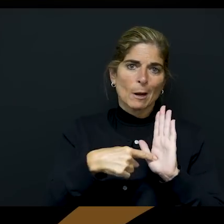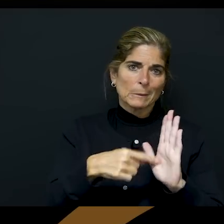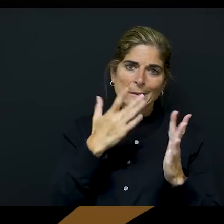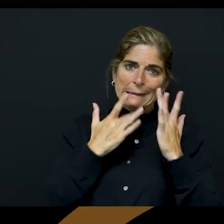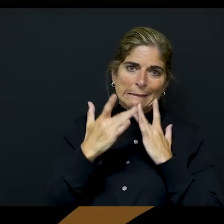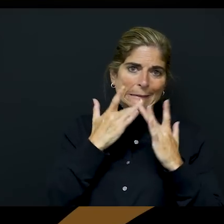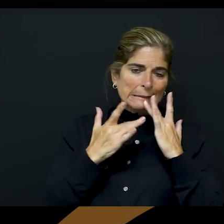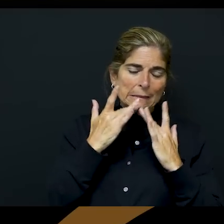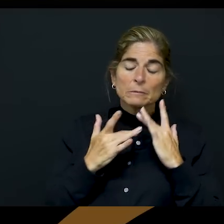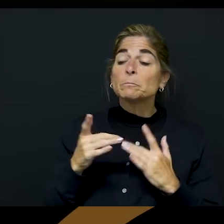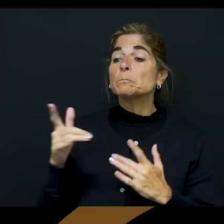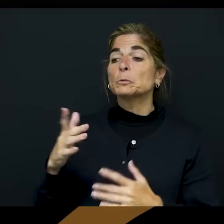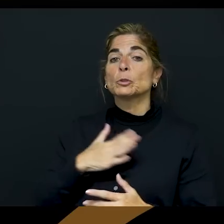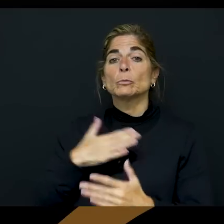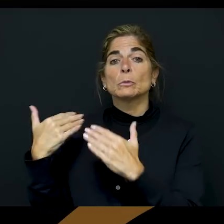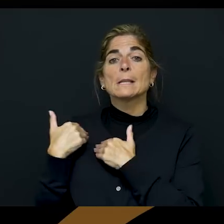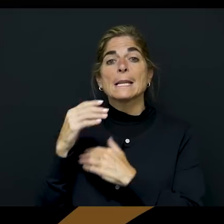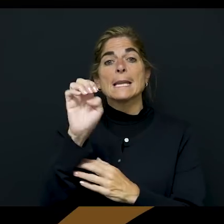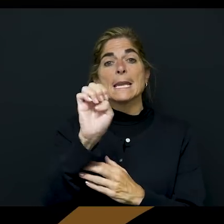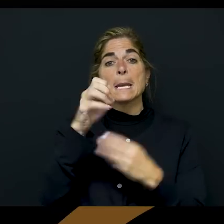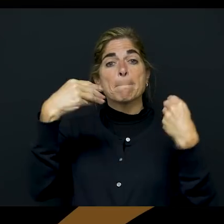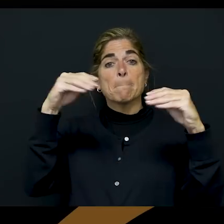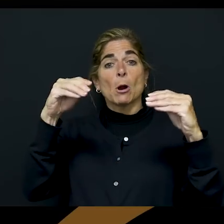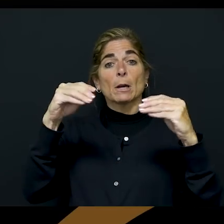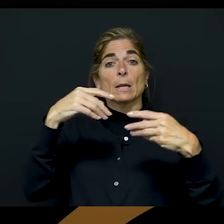And I was tasked to creating an e-marketing book for our fragrance business.